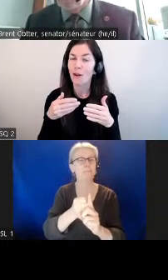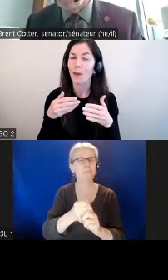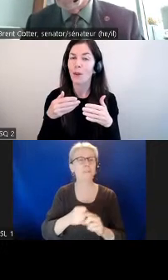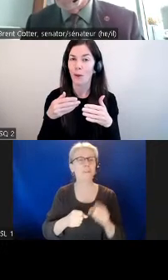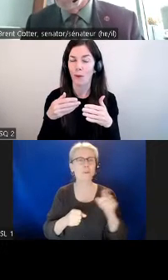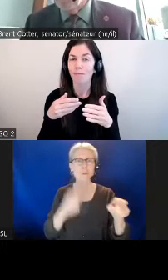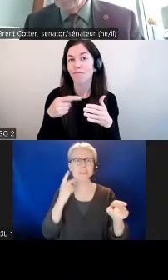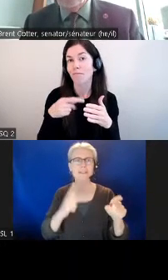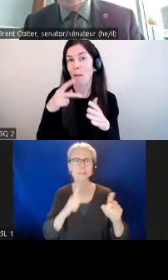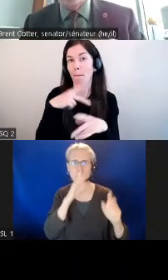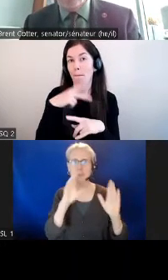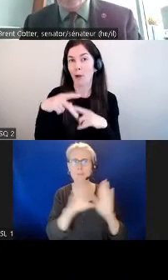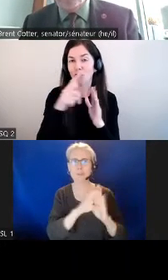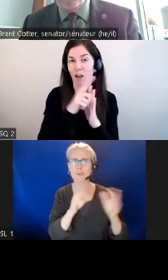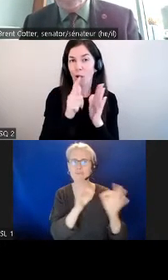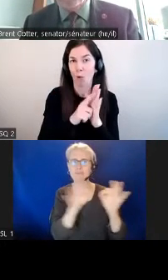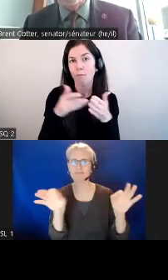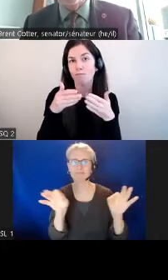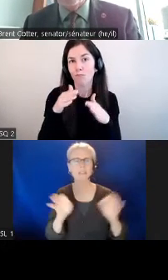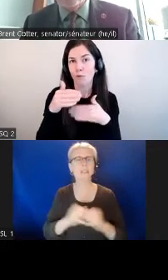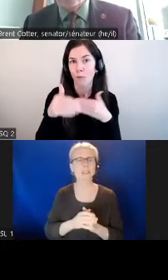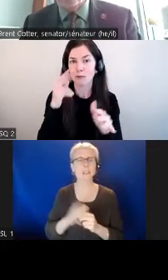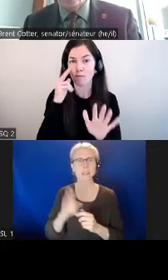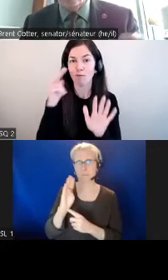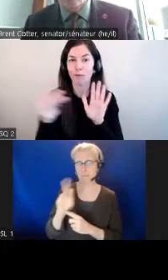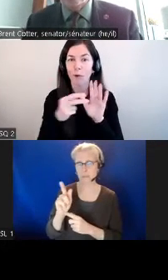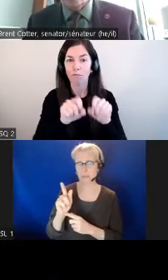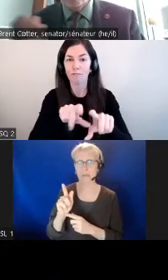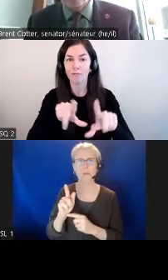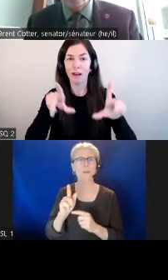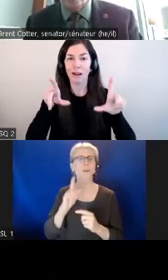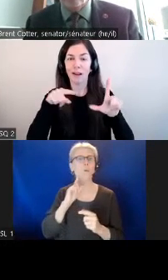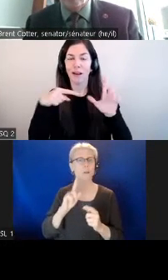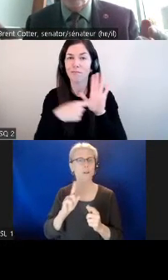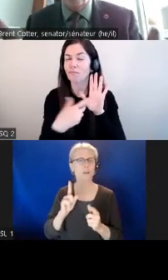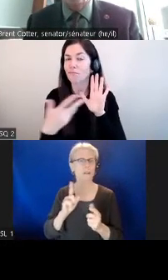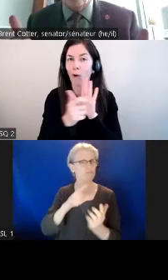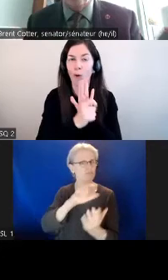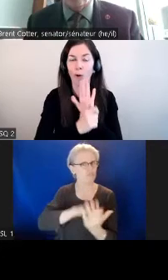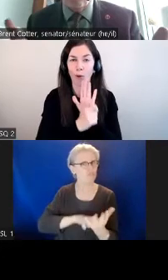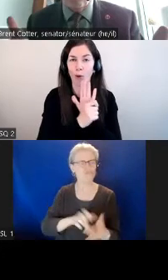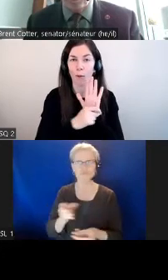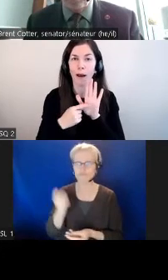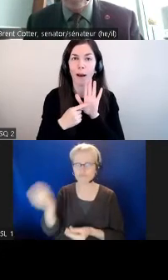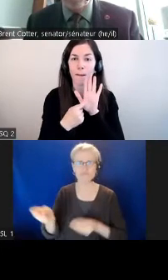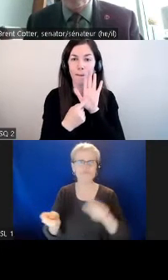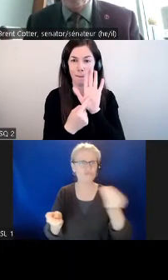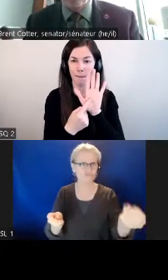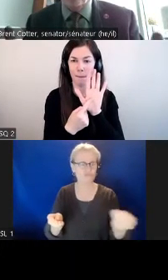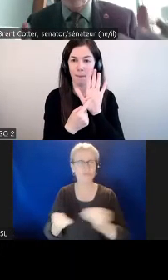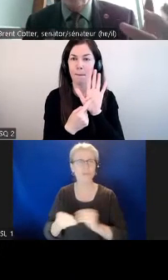SCREEN HERE IS IT'S A DOCUMENT THAT GETS PRESENTED TO ONE OR OTHER OF THE TWO HOUSES OF PARLIAMENT.